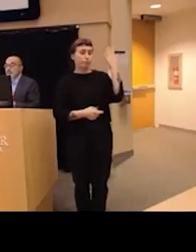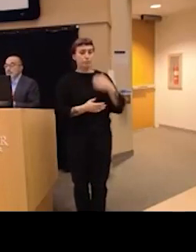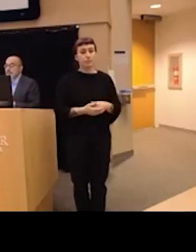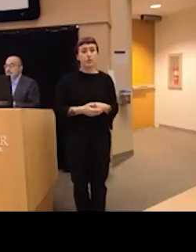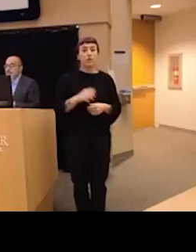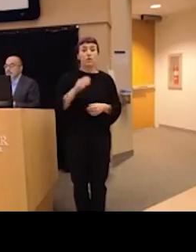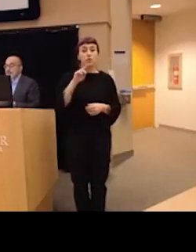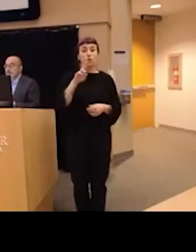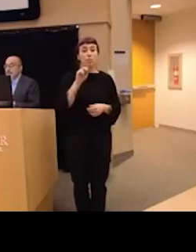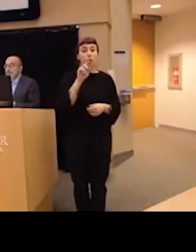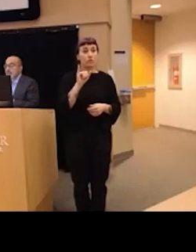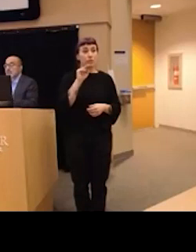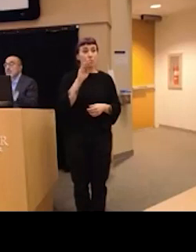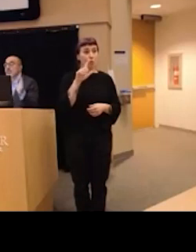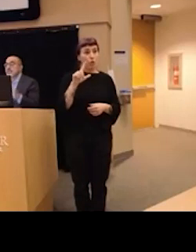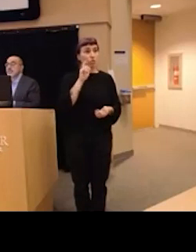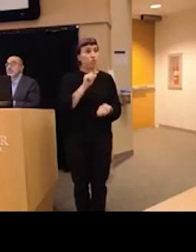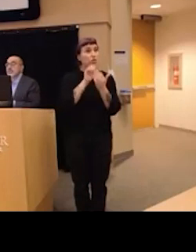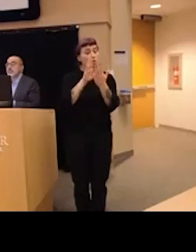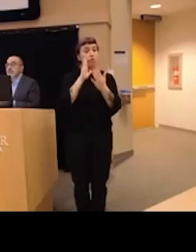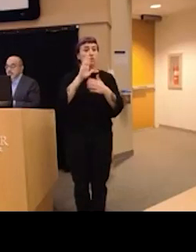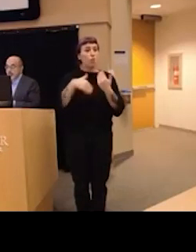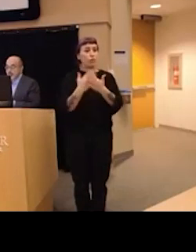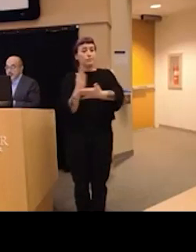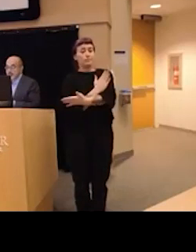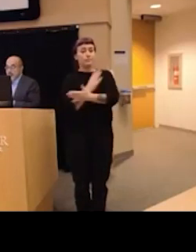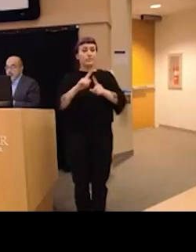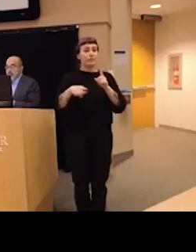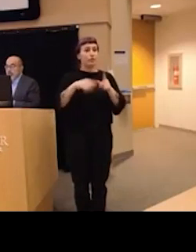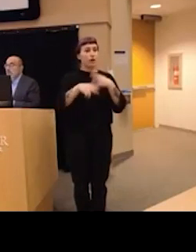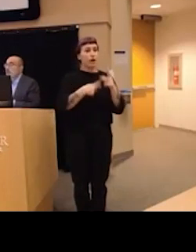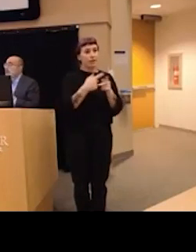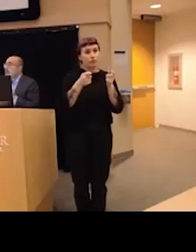approach is you think about this whole Continuum of different types of treatments H you know uh